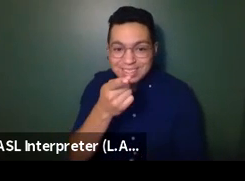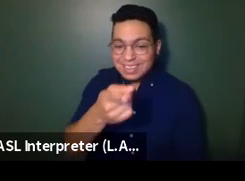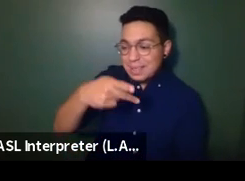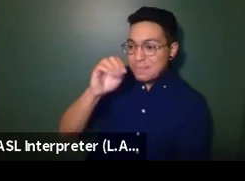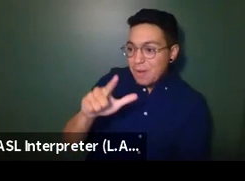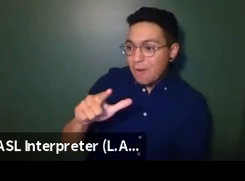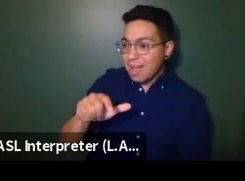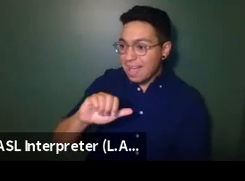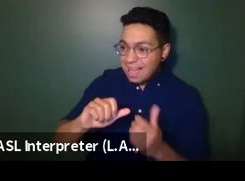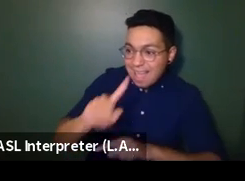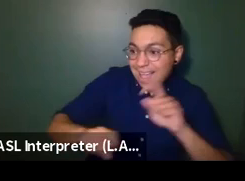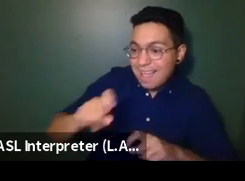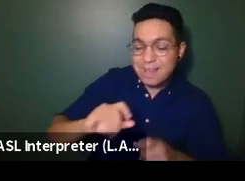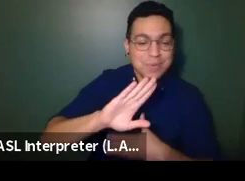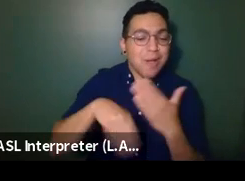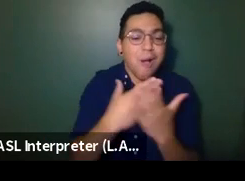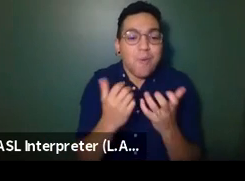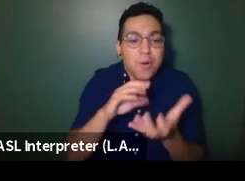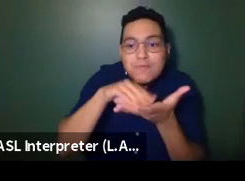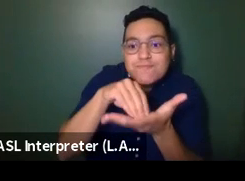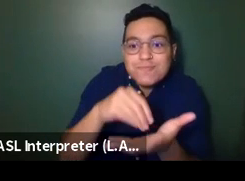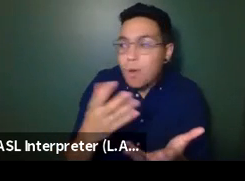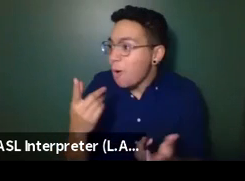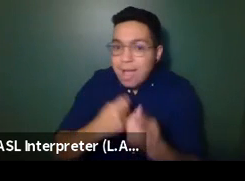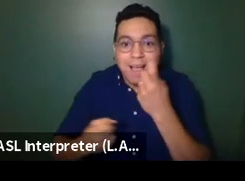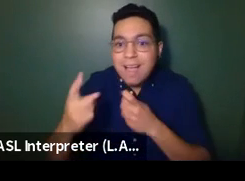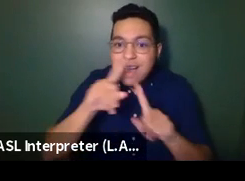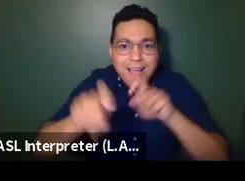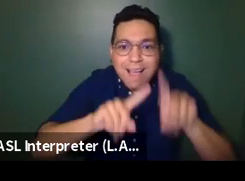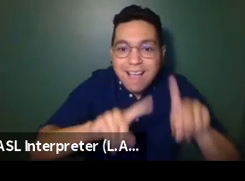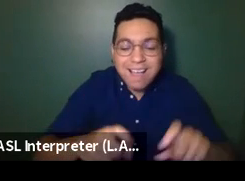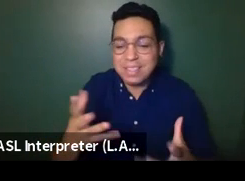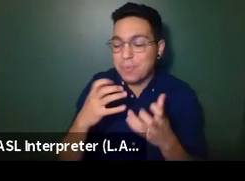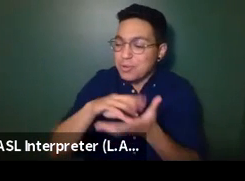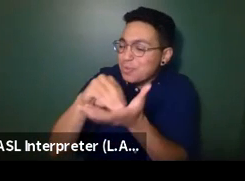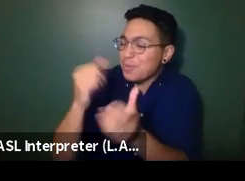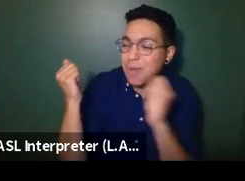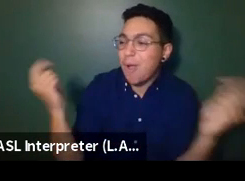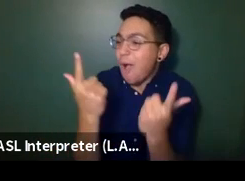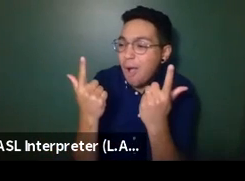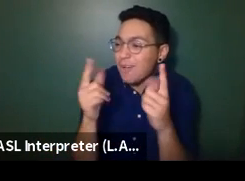Jeff Crawford: Like we're all explorers and can't wait to ask another question. I want to learn. I want to learn Jeff Crawford: It's a great time for us to be alive.